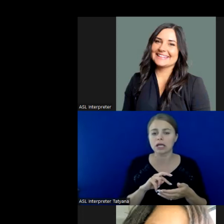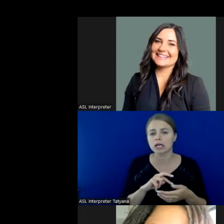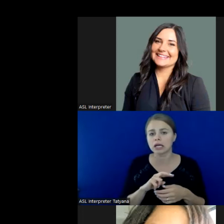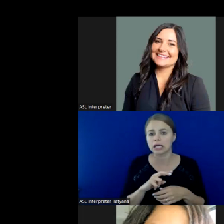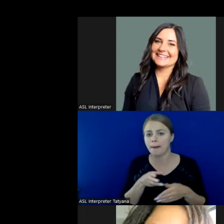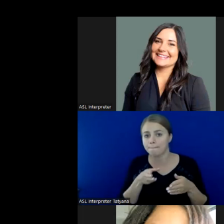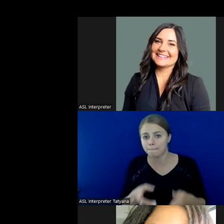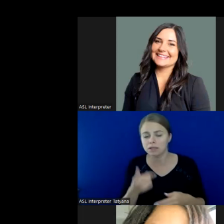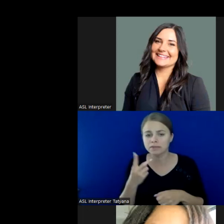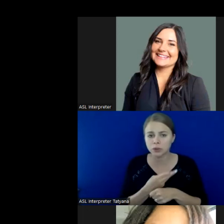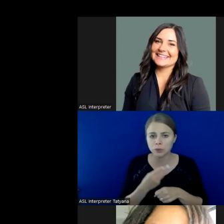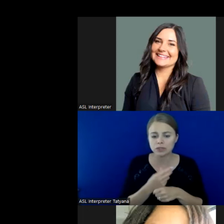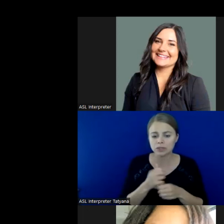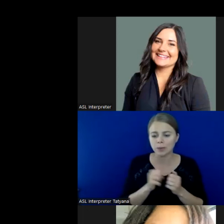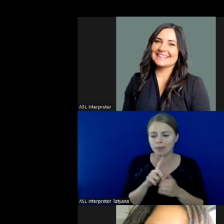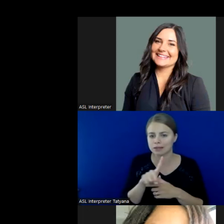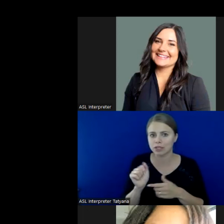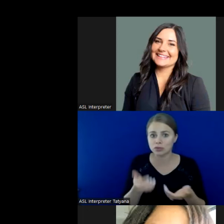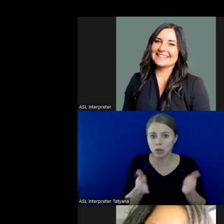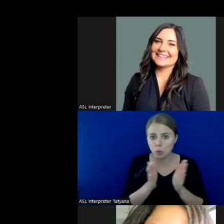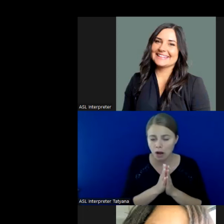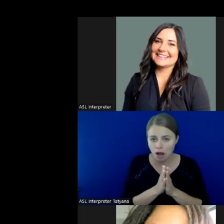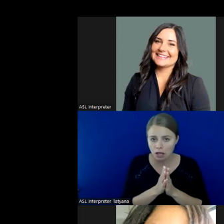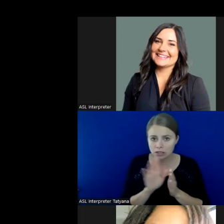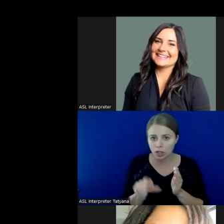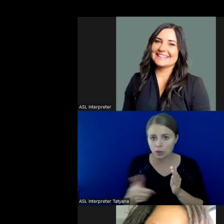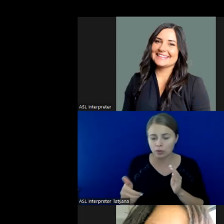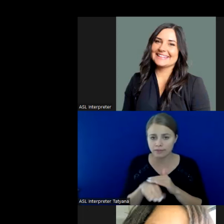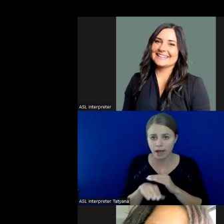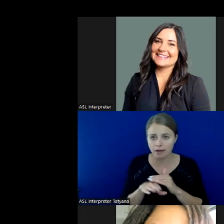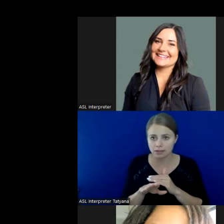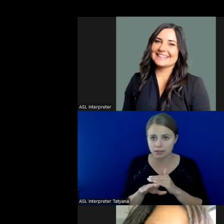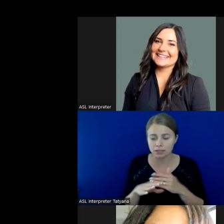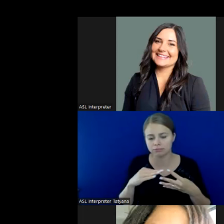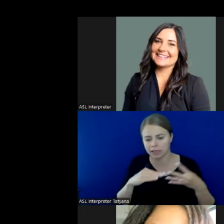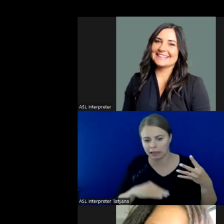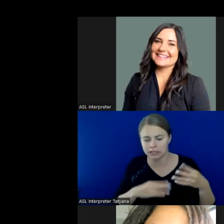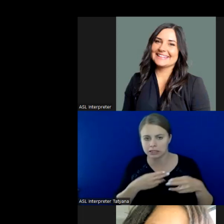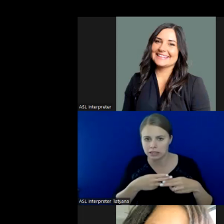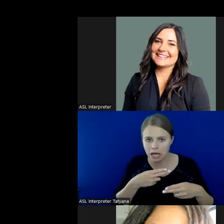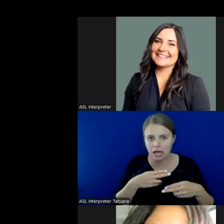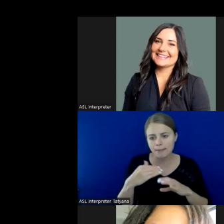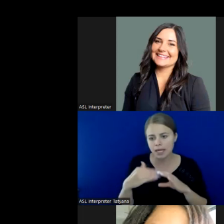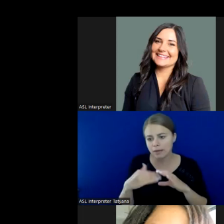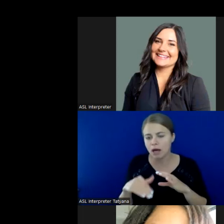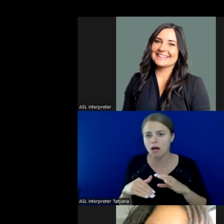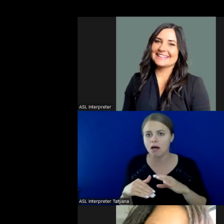with disabilities to request alternate access. It listed a name, an email, and a phone number